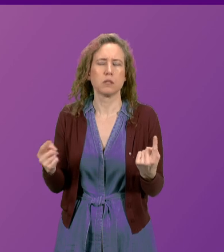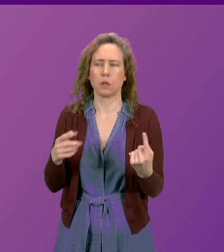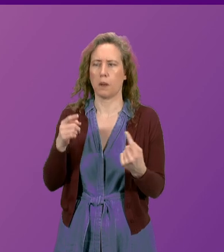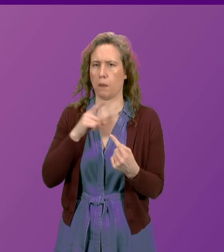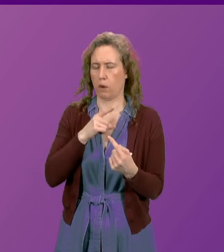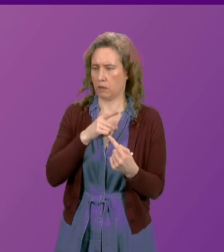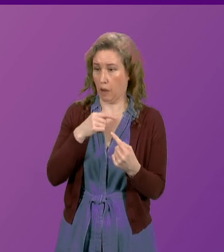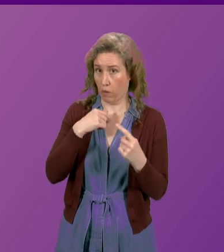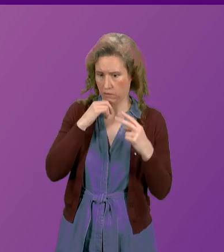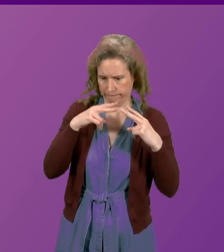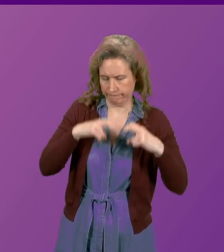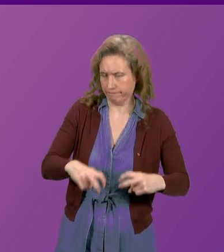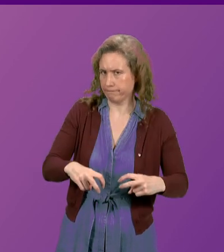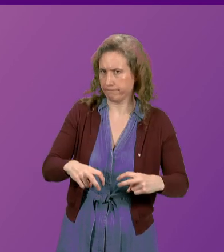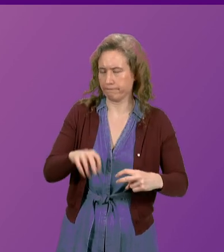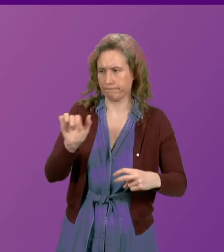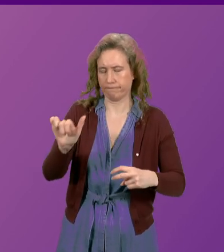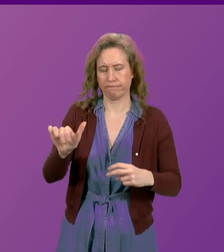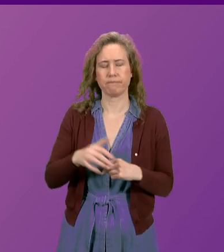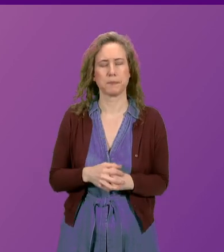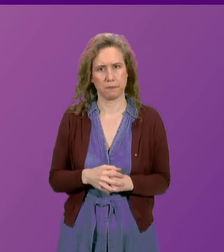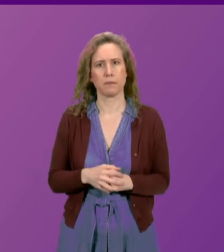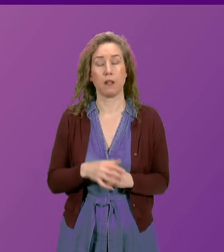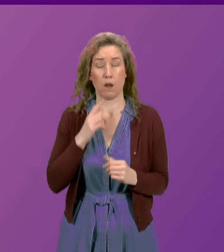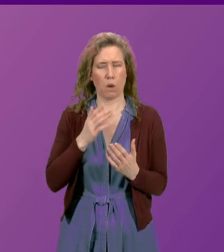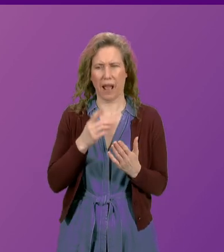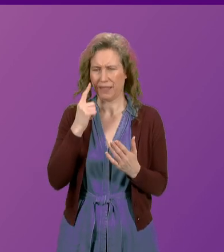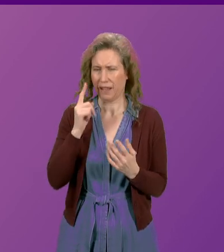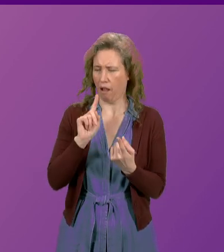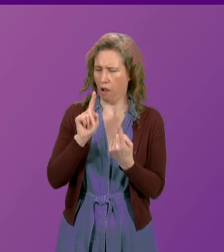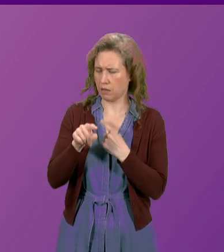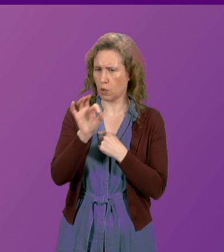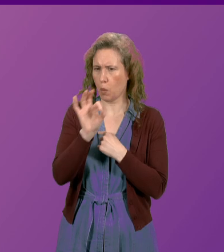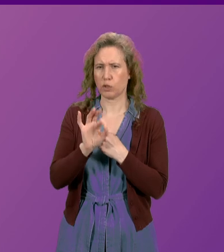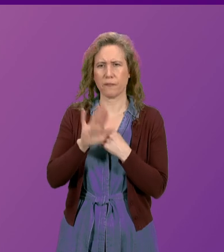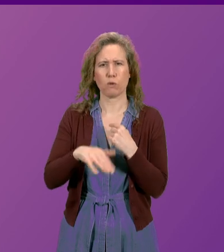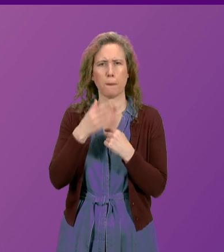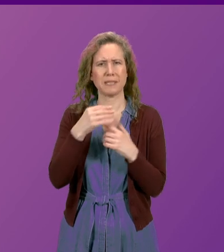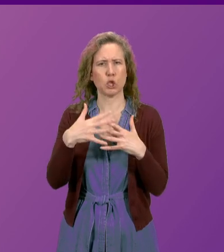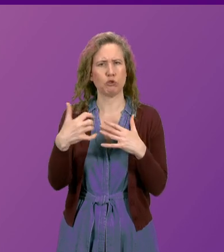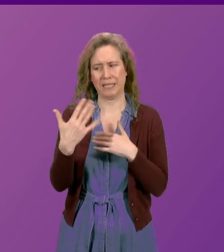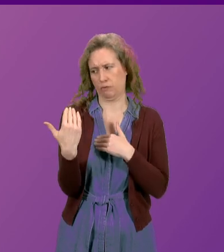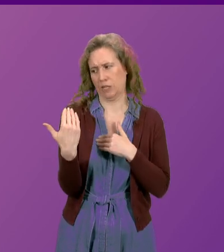but I will take that away and explore it. My answer to a question from Mr Greene a few weeks ago indicated